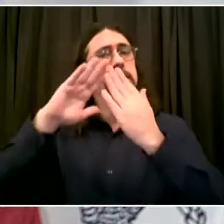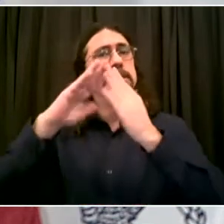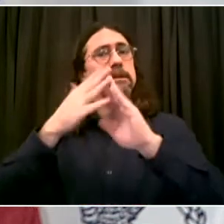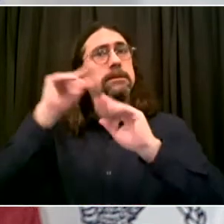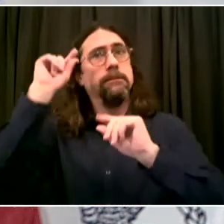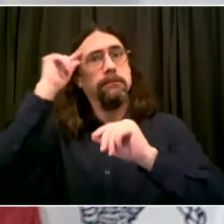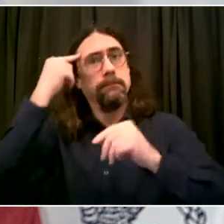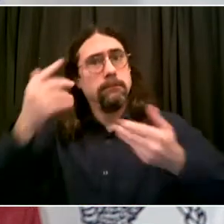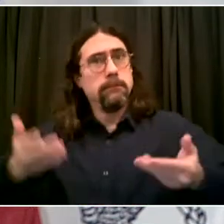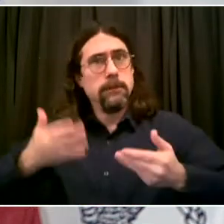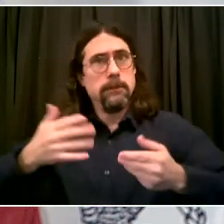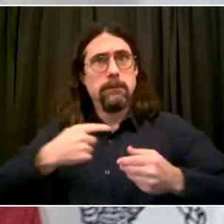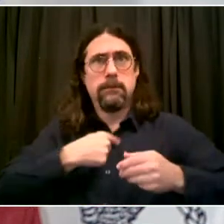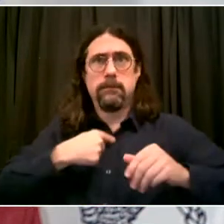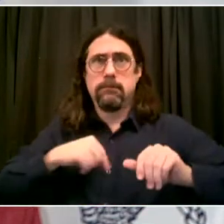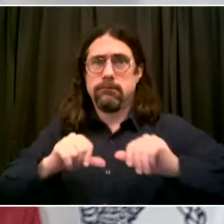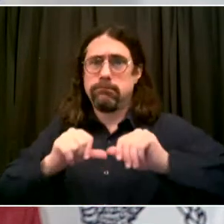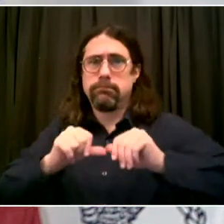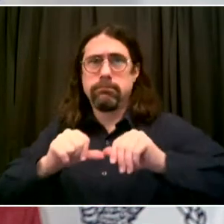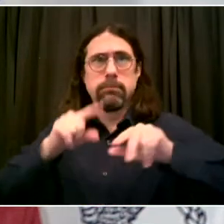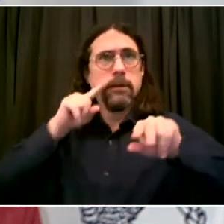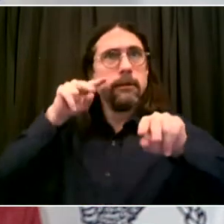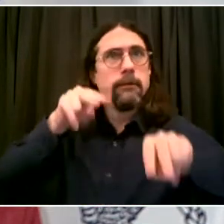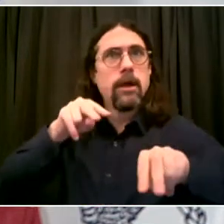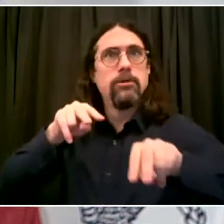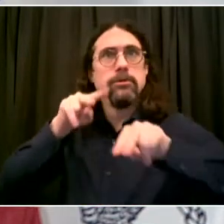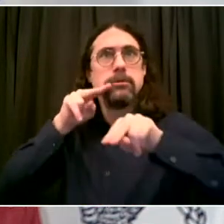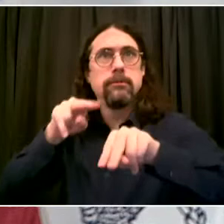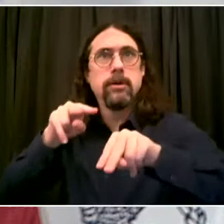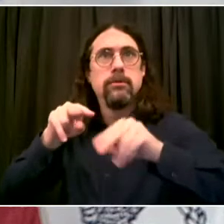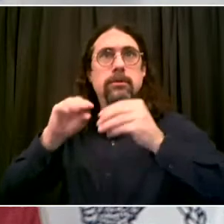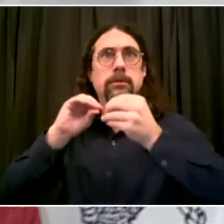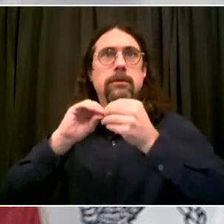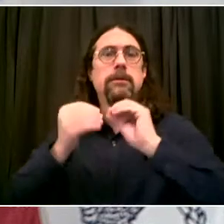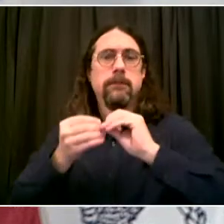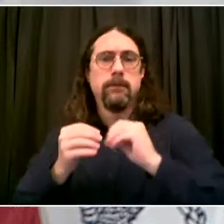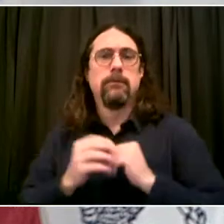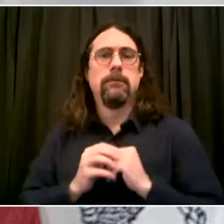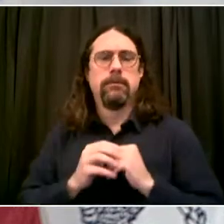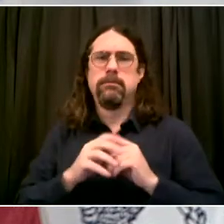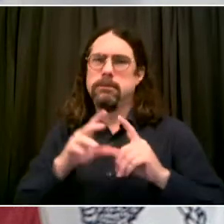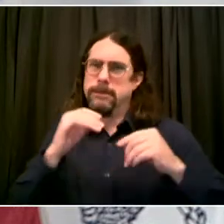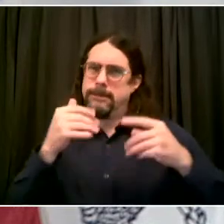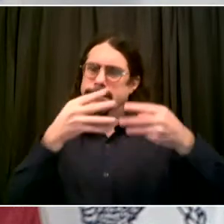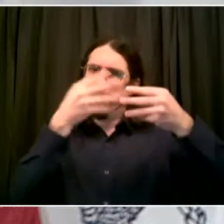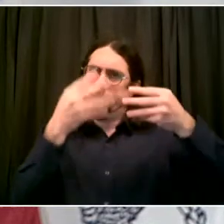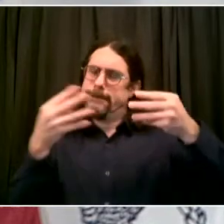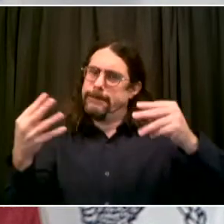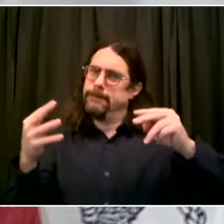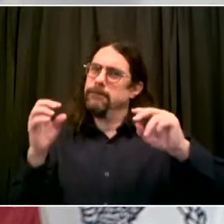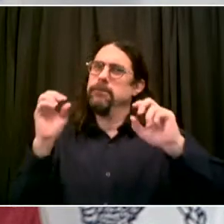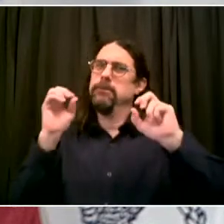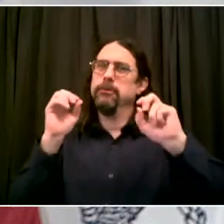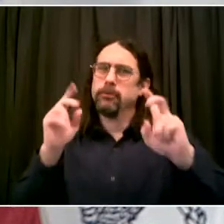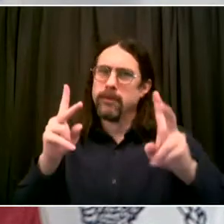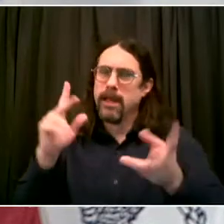IF WE SEE WHAT THE DATA ON THE SCIENCE, GOING TO MAKE SURE ITIT'S VERY CLEAR TO PEOPLE IN NEW YORK CITY, IF WE SEE ANY OF HETSSE MMEOVS S ONT